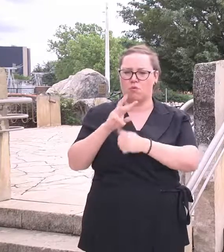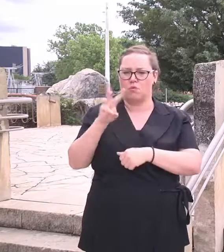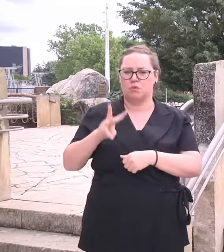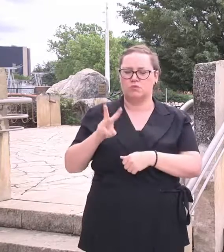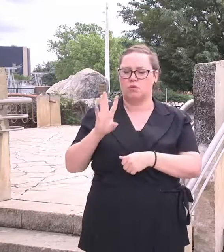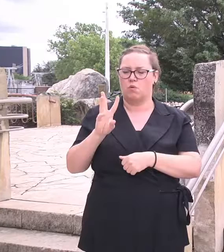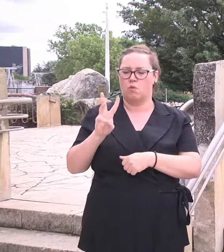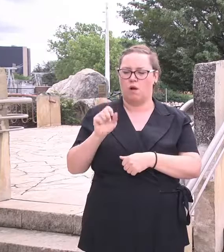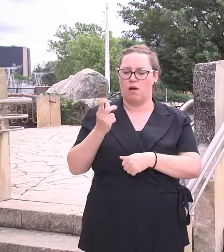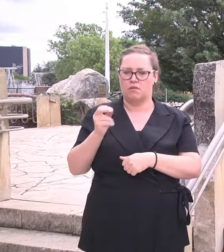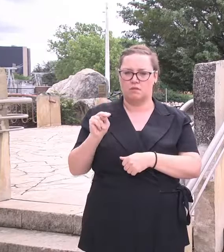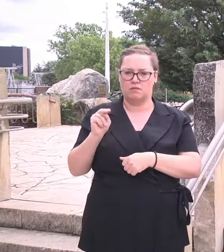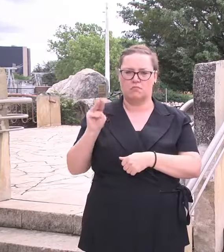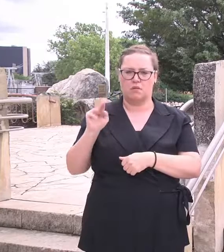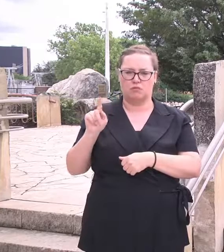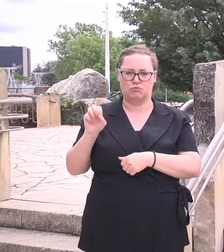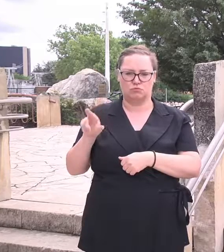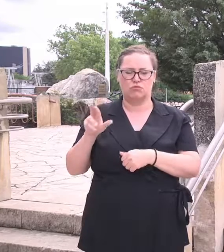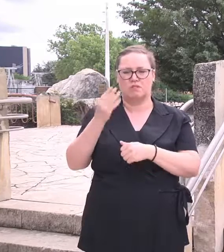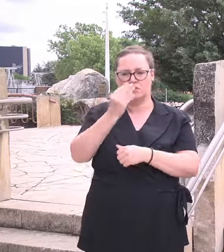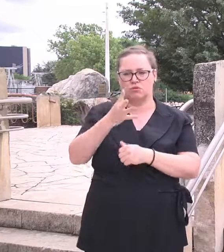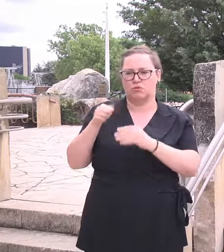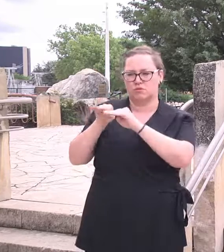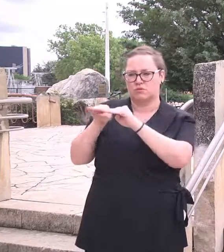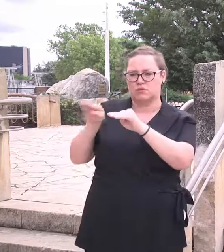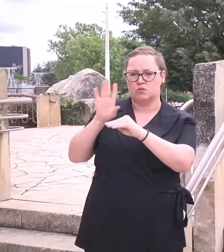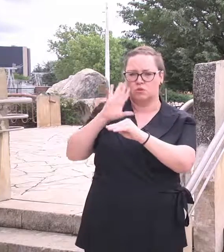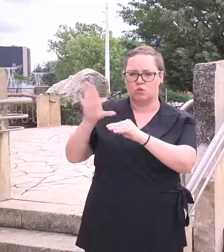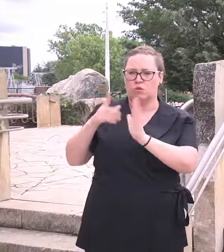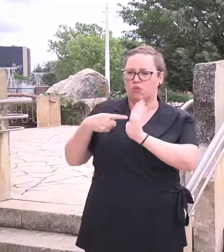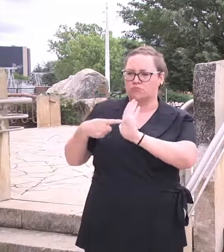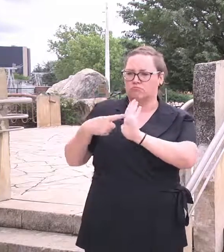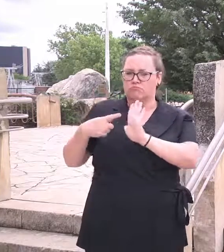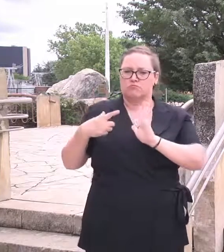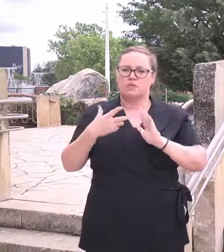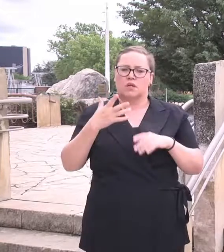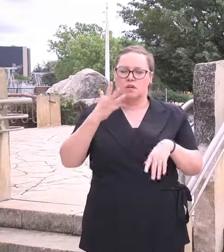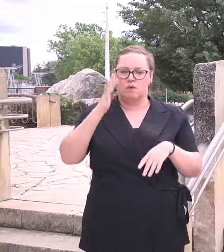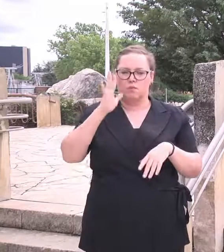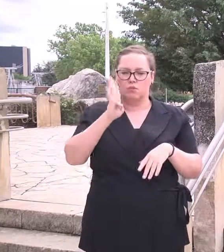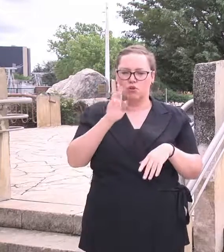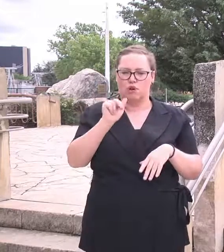main stage including uh performances by native flst Brandon buffalo head musical performances